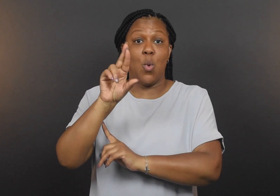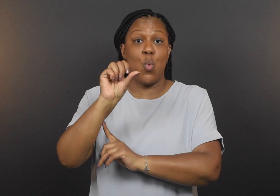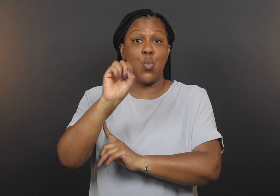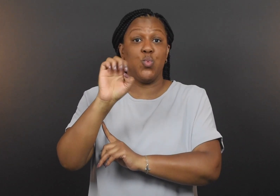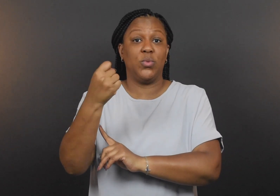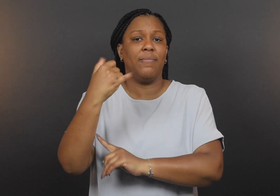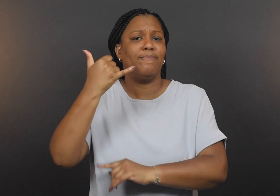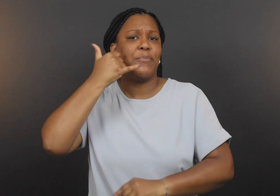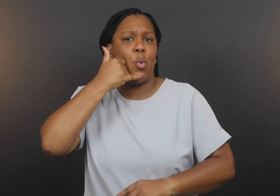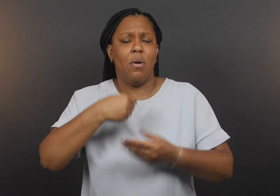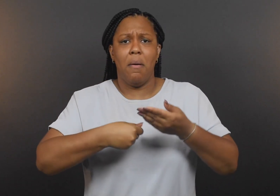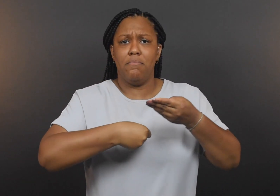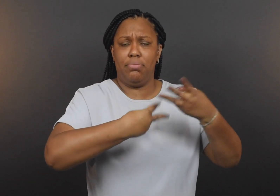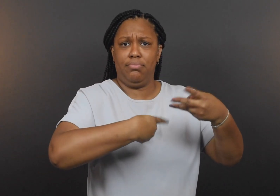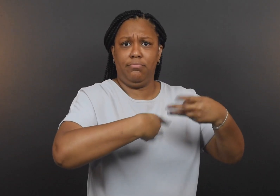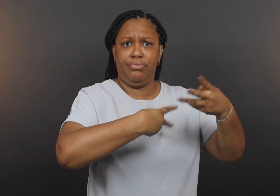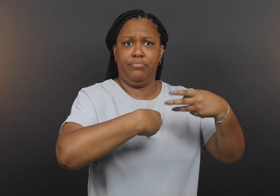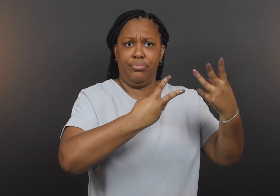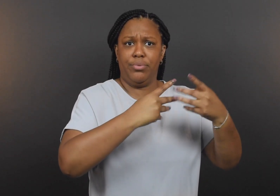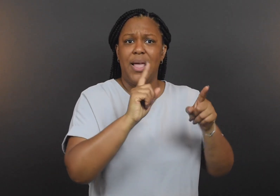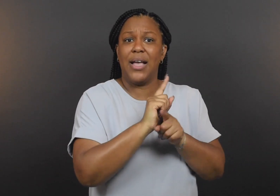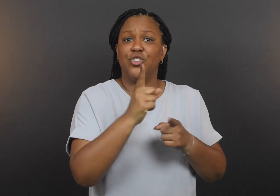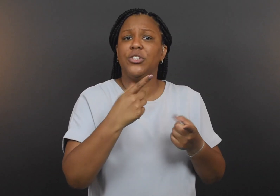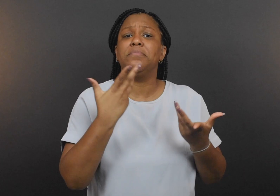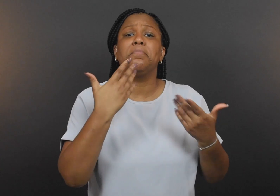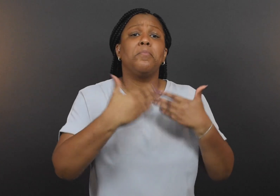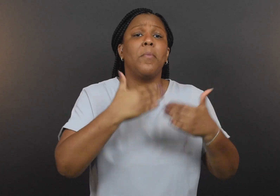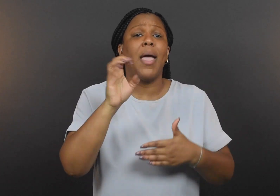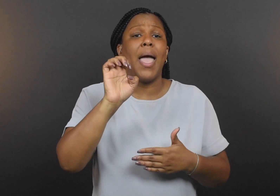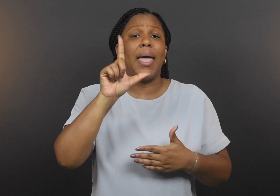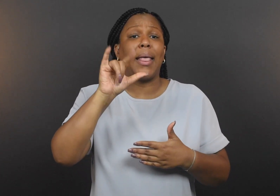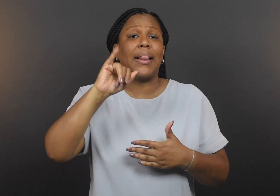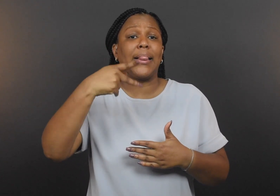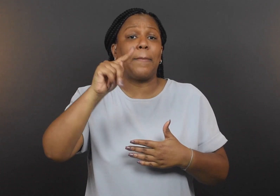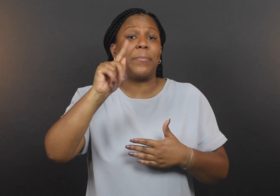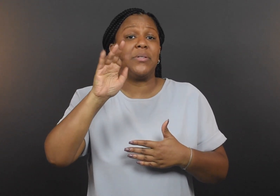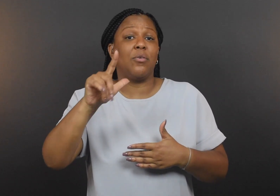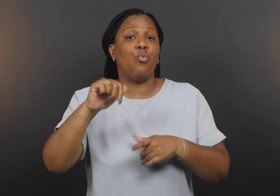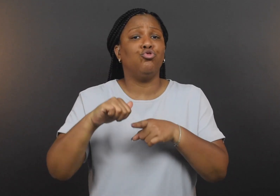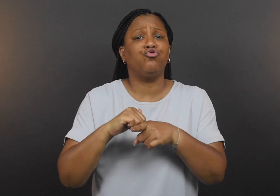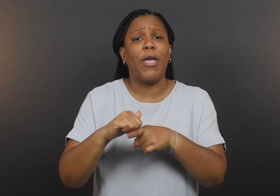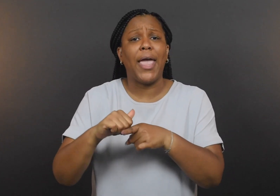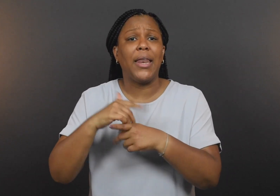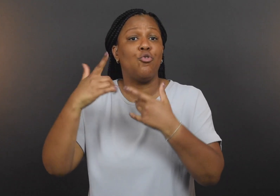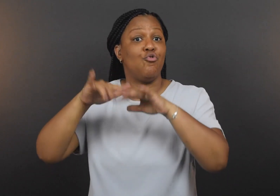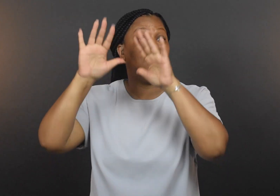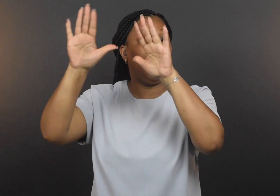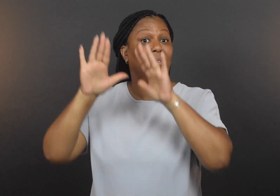An email lit up Dale Rose’s phone as he ran on an elliptical trainer on a Sunday